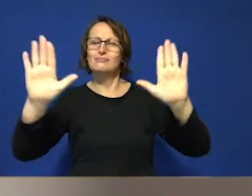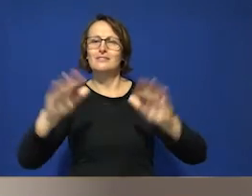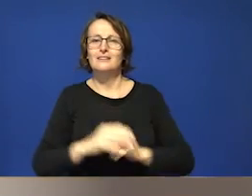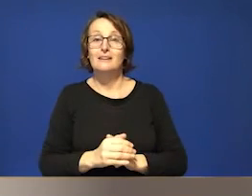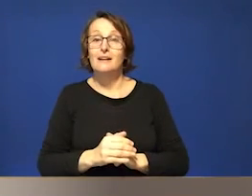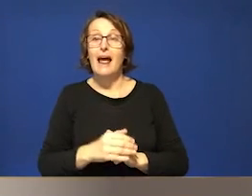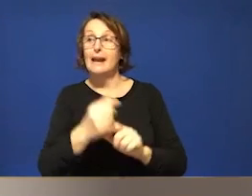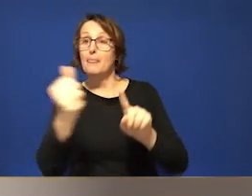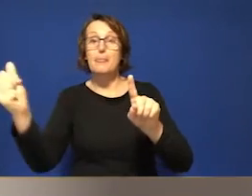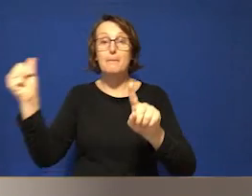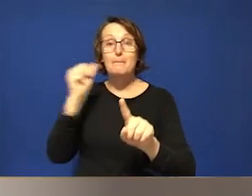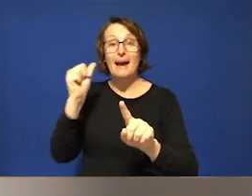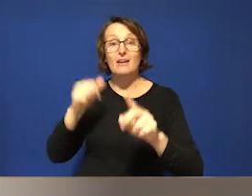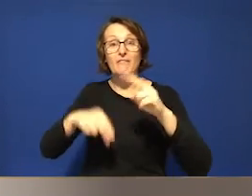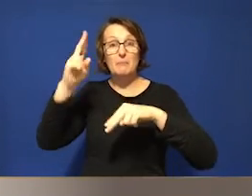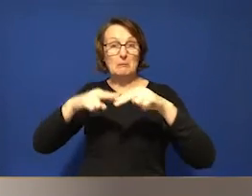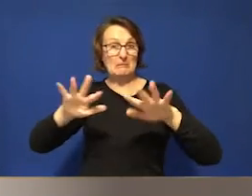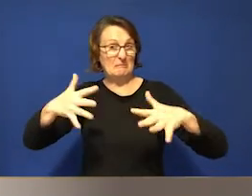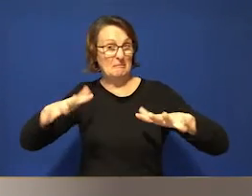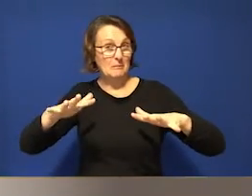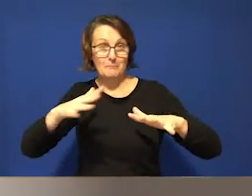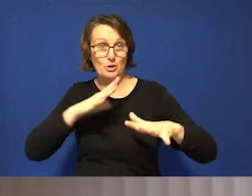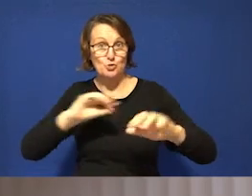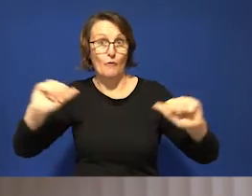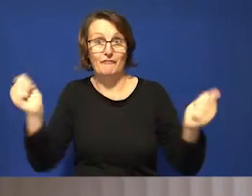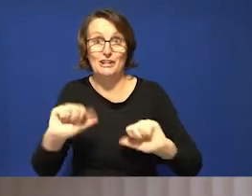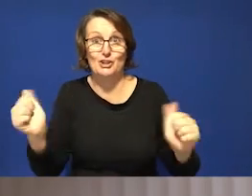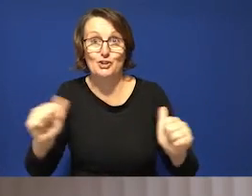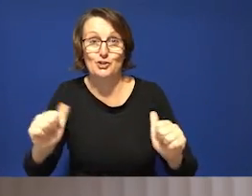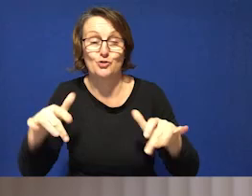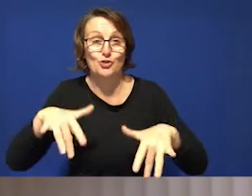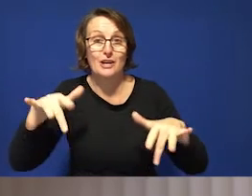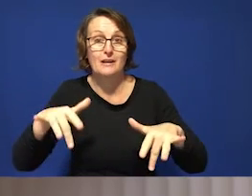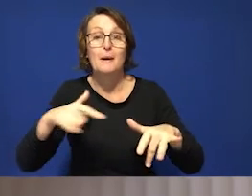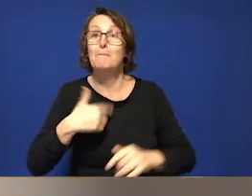is not very good, cause it never got finished. But the fact that, that Victorian confidence